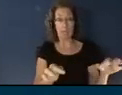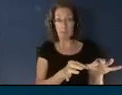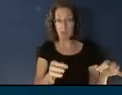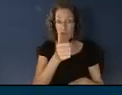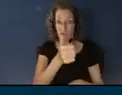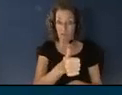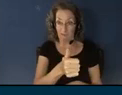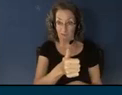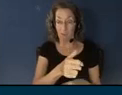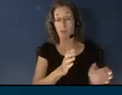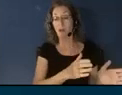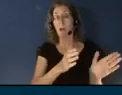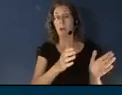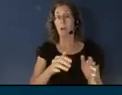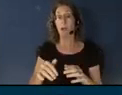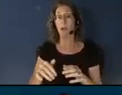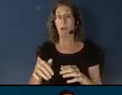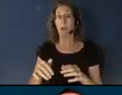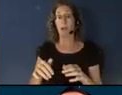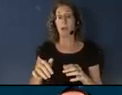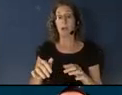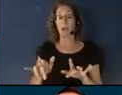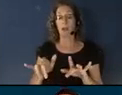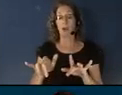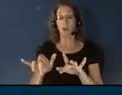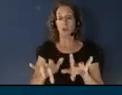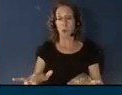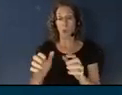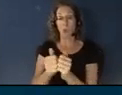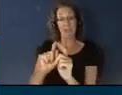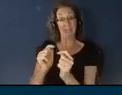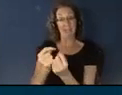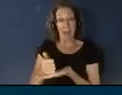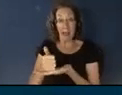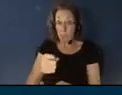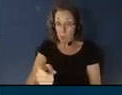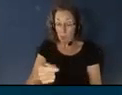If you're doing a recorded but the Pac Rim team is helping you we'll take care of the caption but